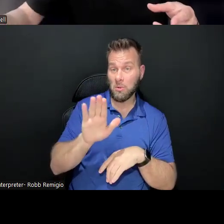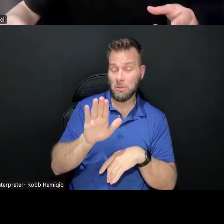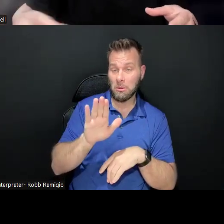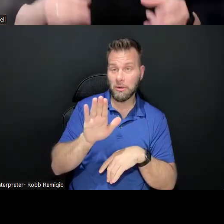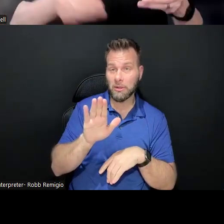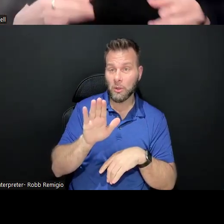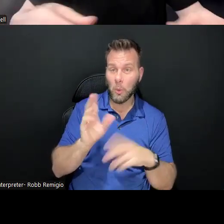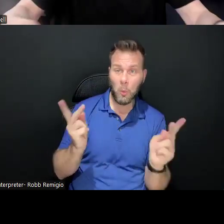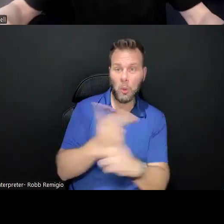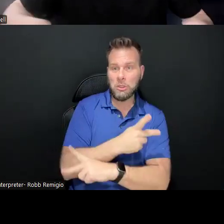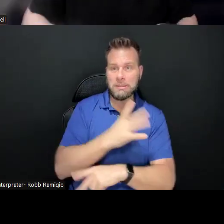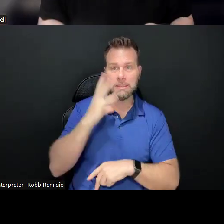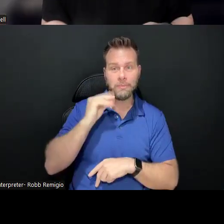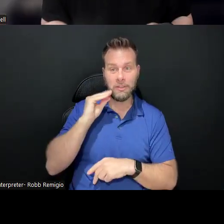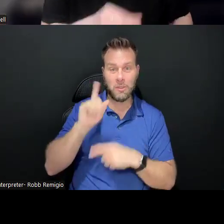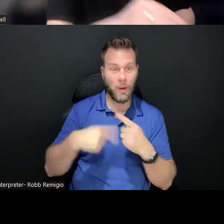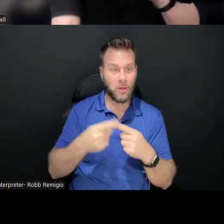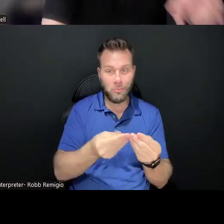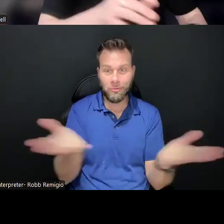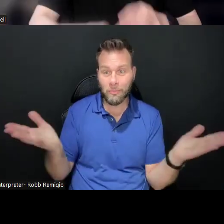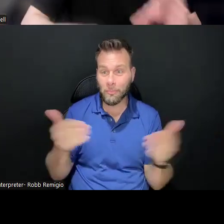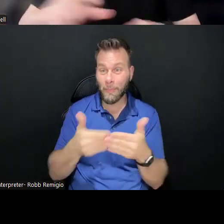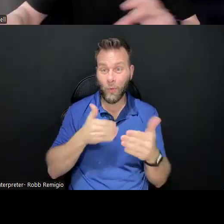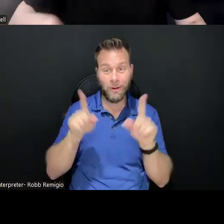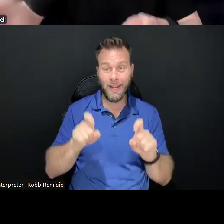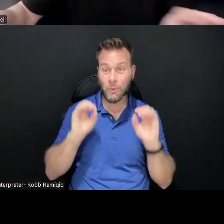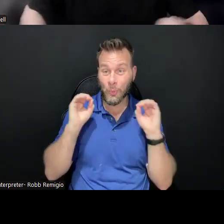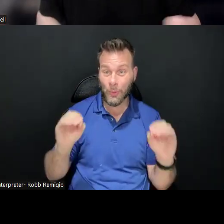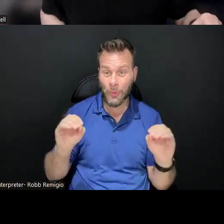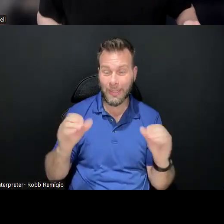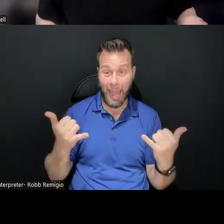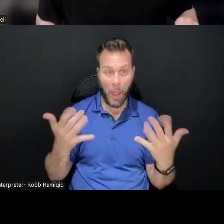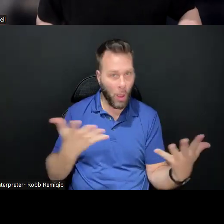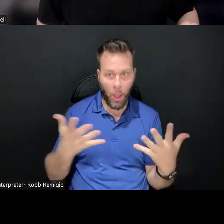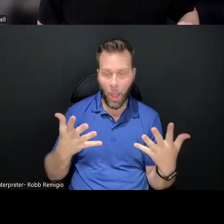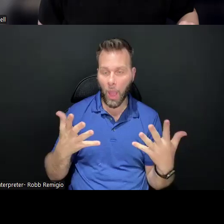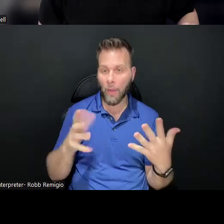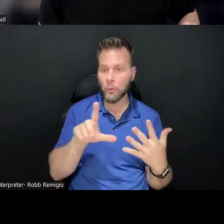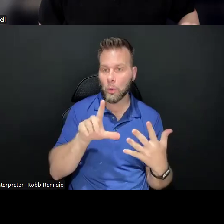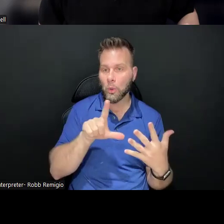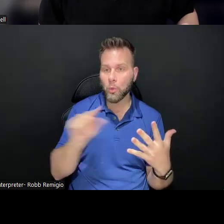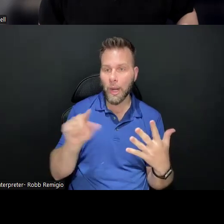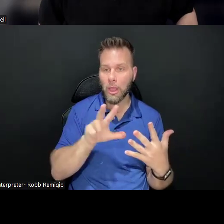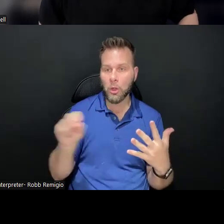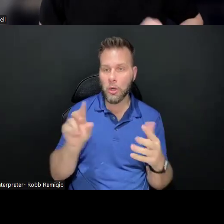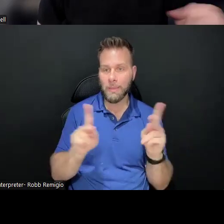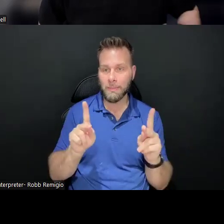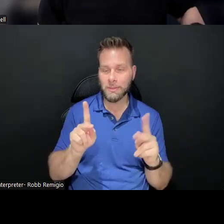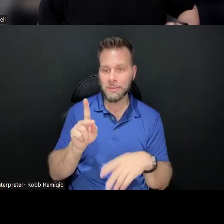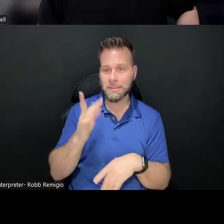you'll be in, instead of handing out standardized devices you tested beforehand, you now have to deal with 20 or 30 different